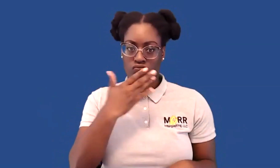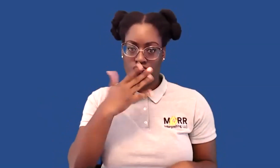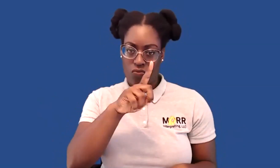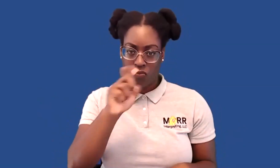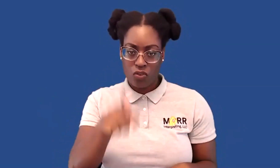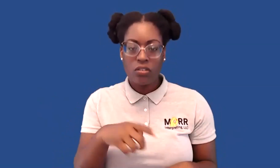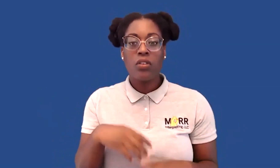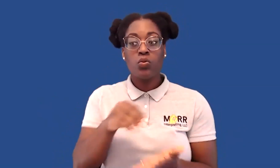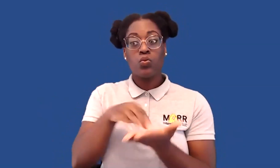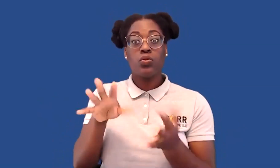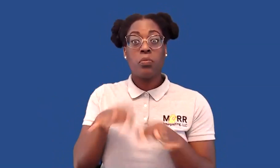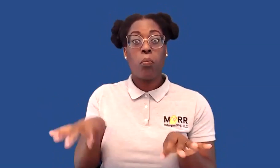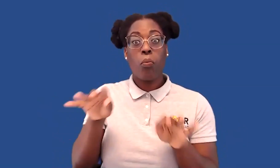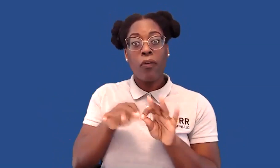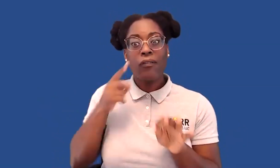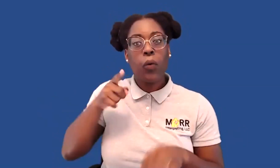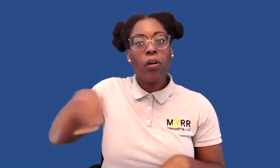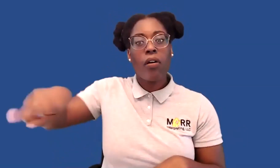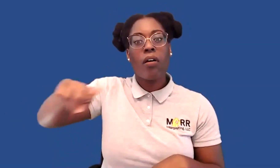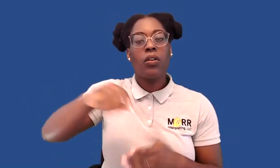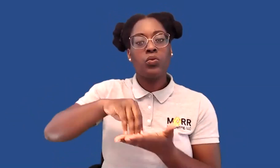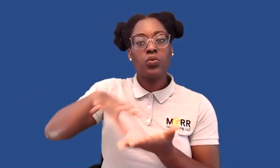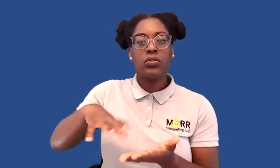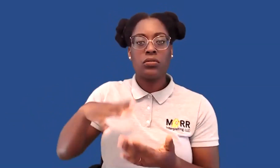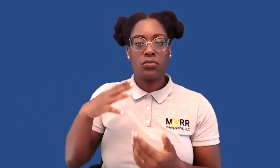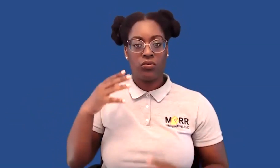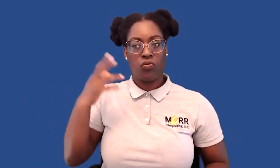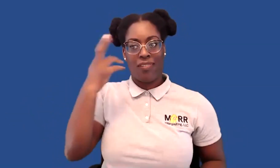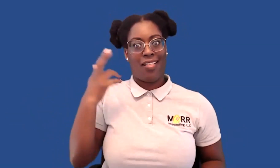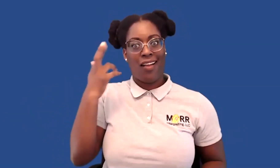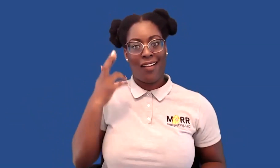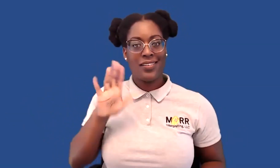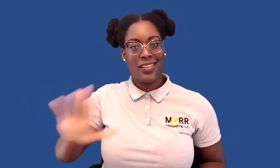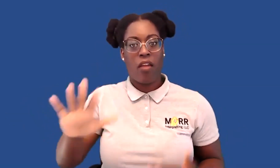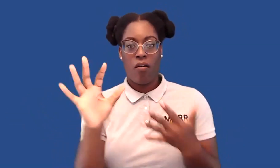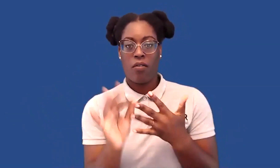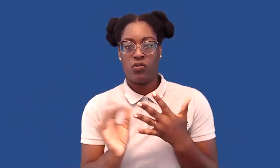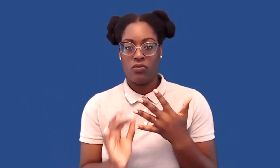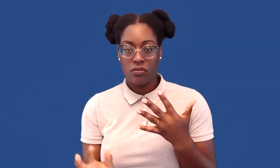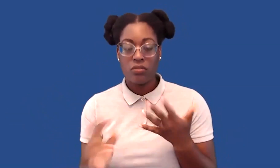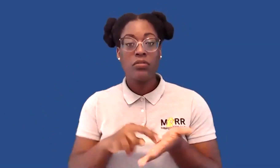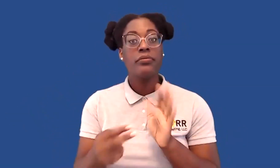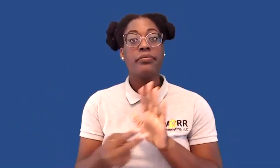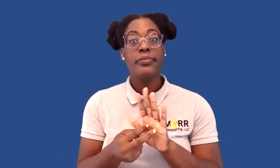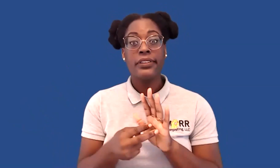So letting them know that as we review your paper will be will be making a video,